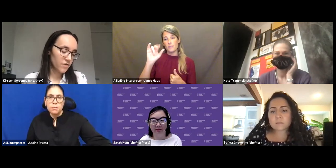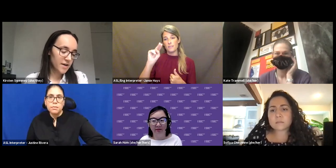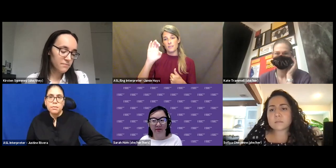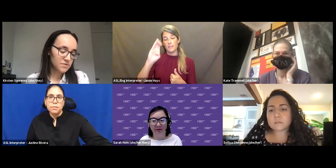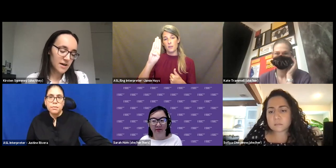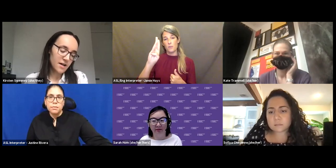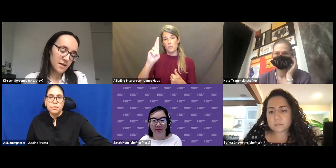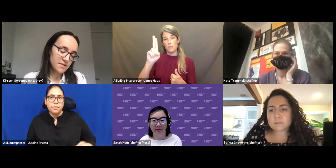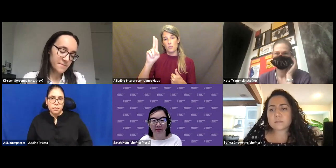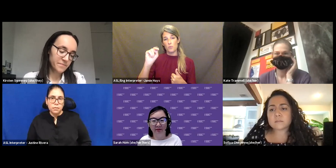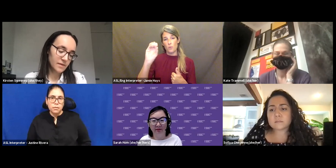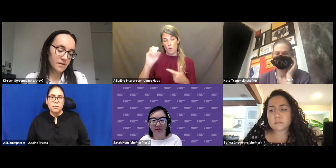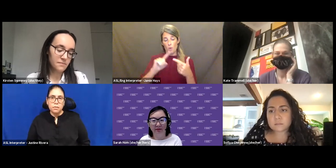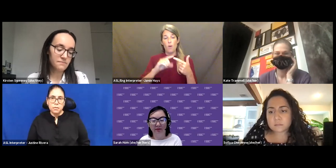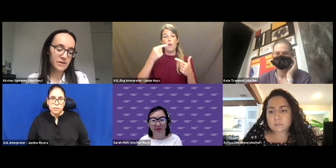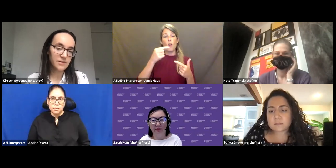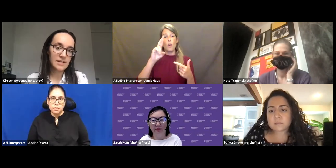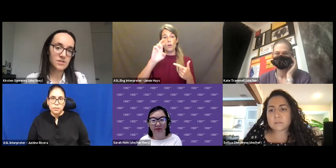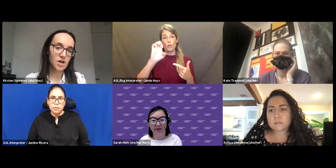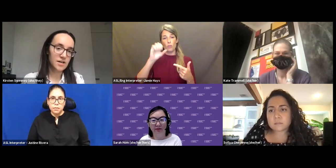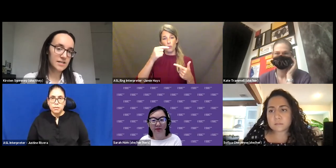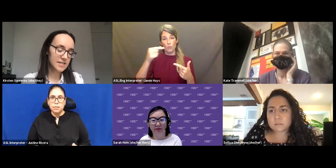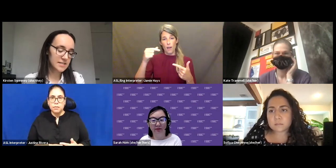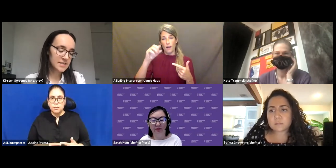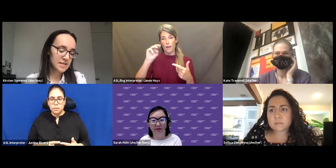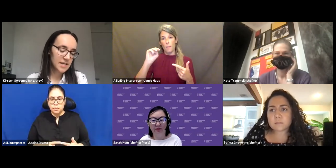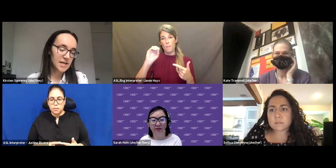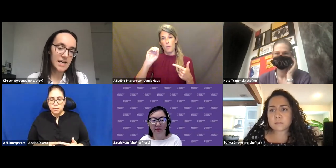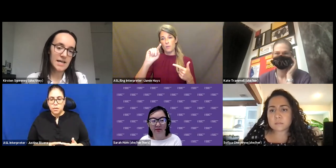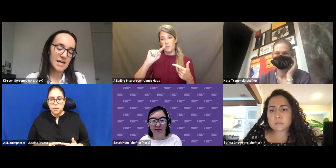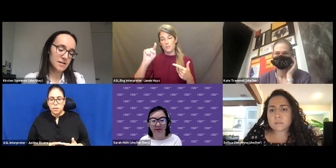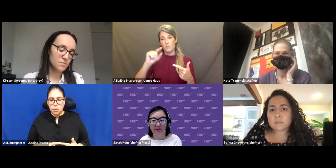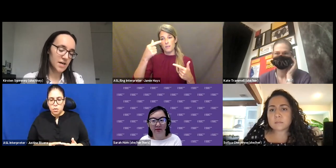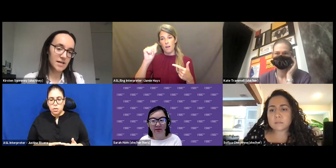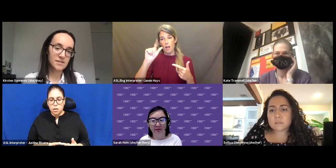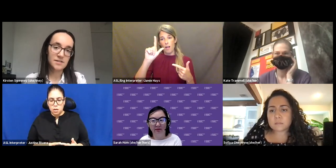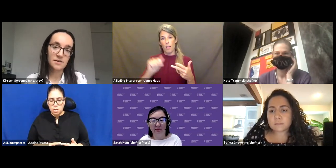Gregg Mozgala, Marilee Talkington, and Annie Wiegand.